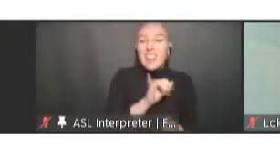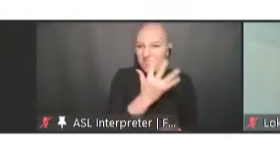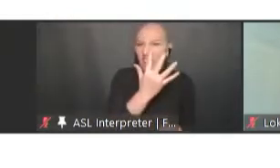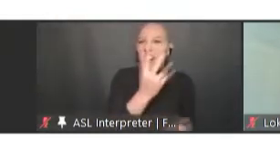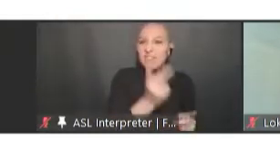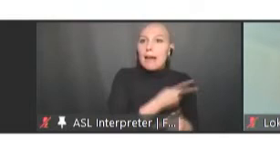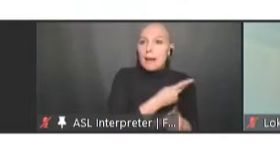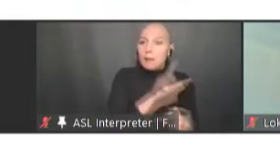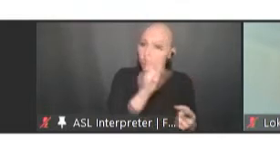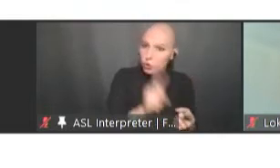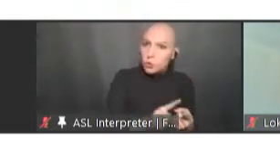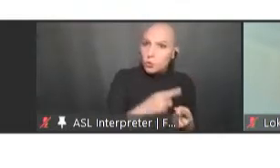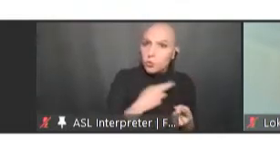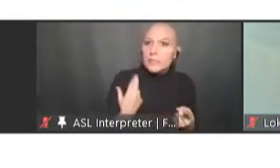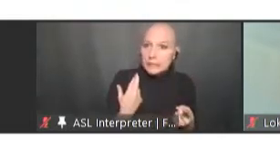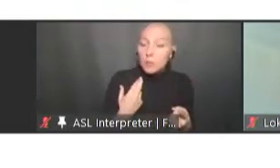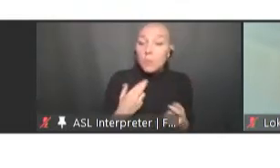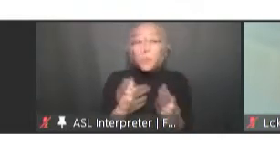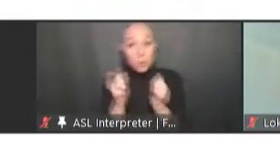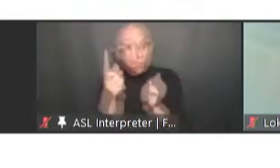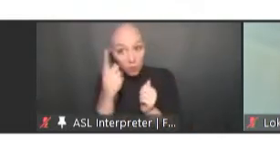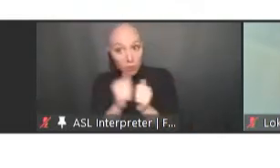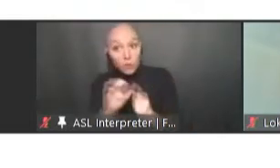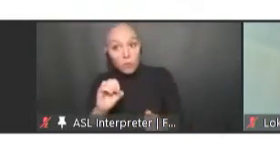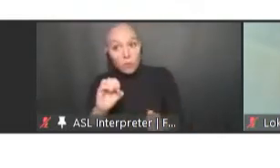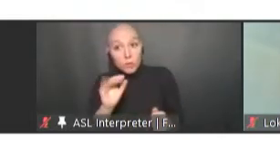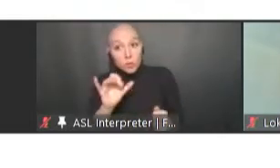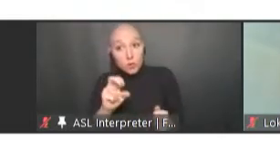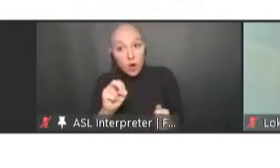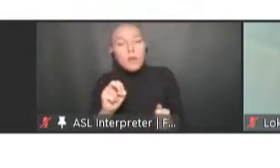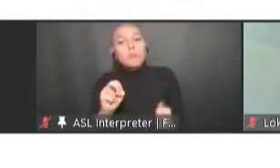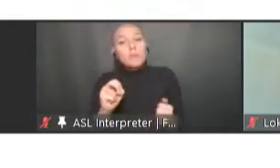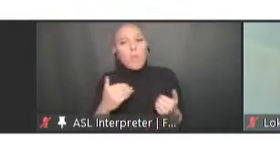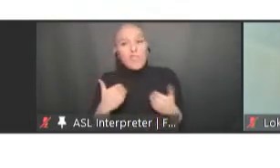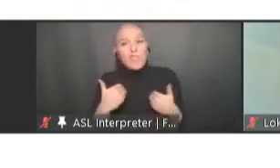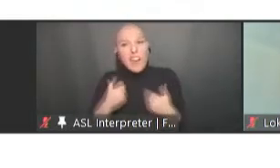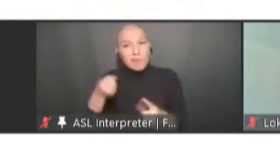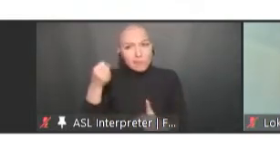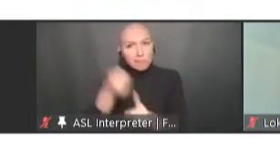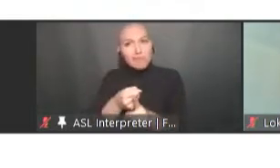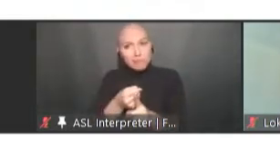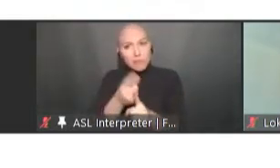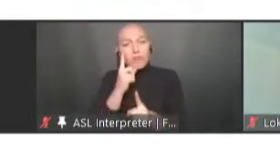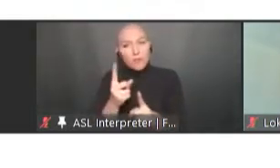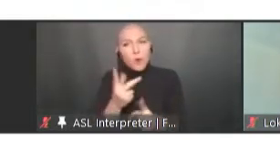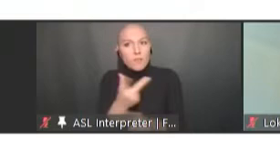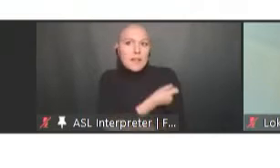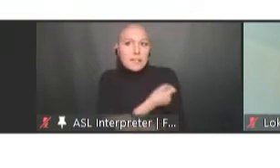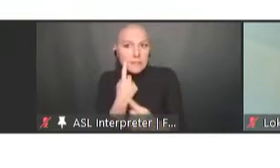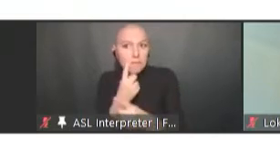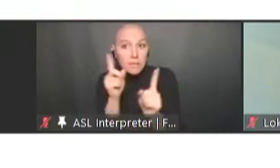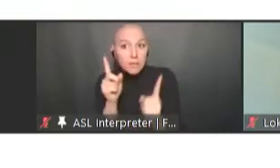to the vaccine effectiveness for both people with and without booster doses. But